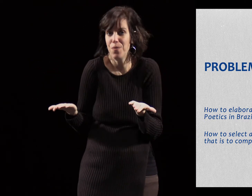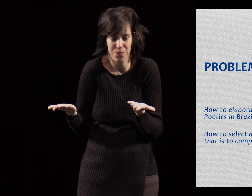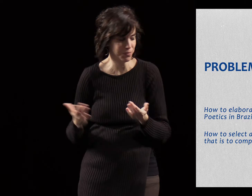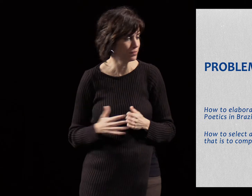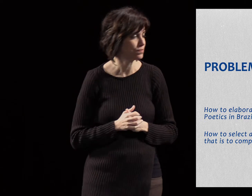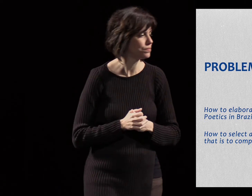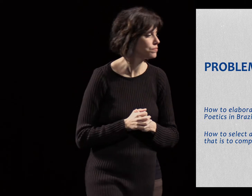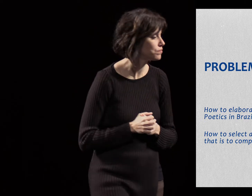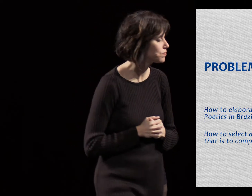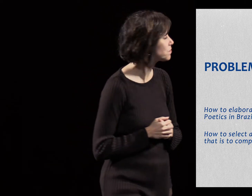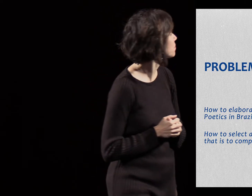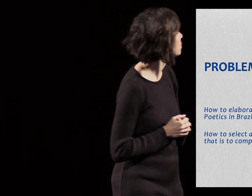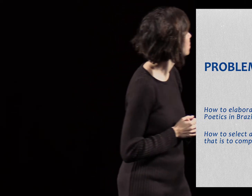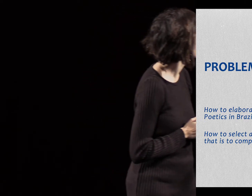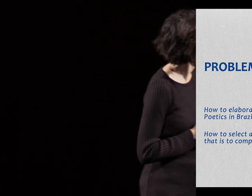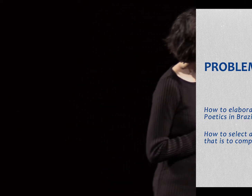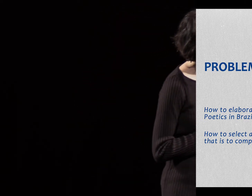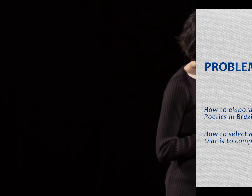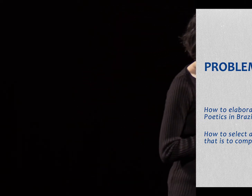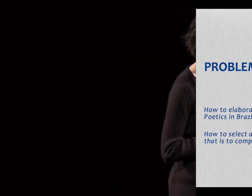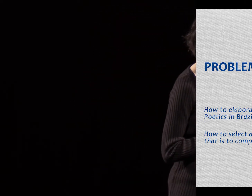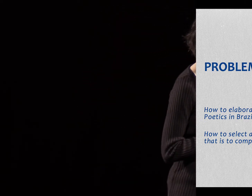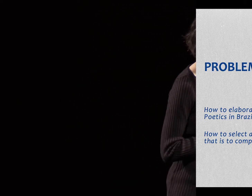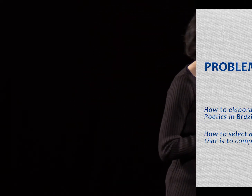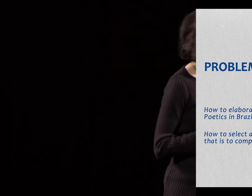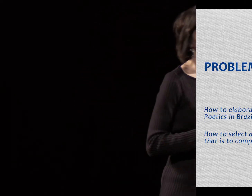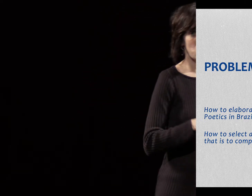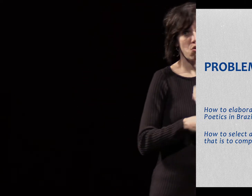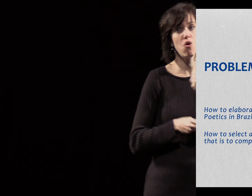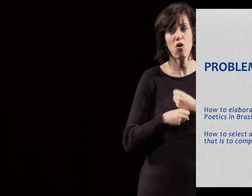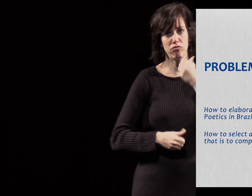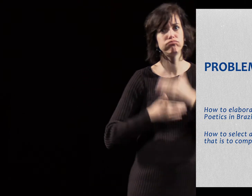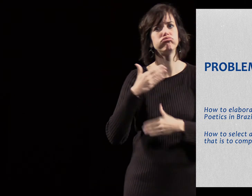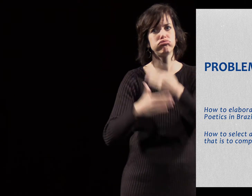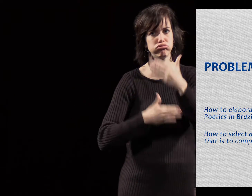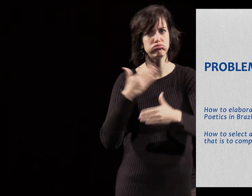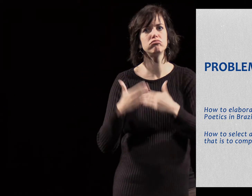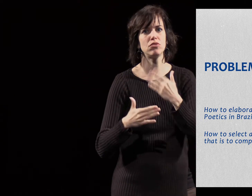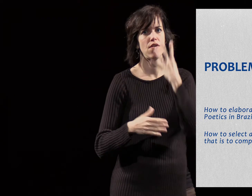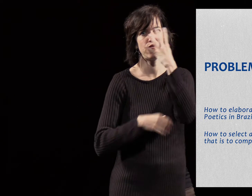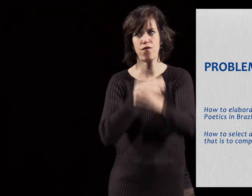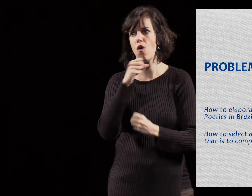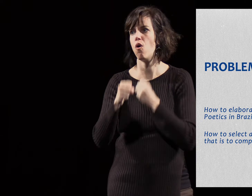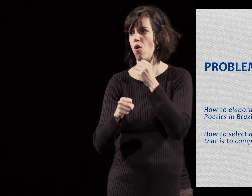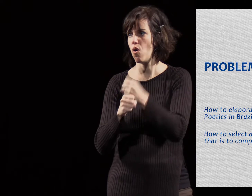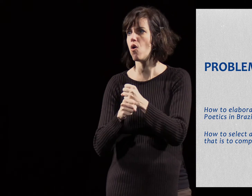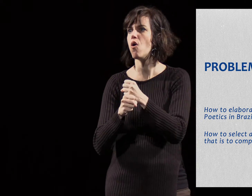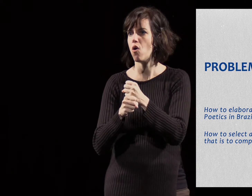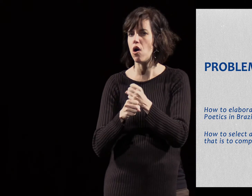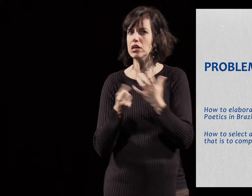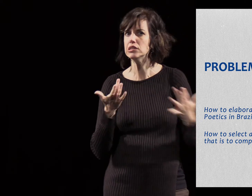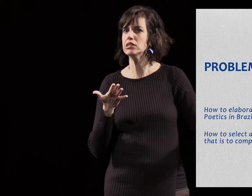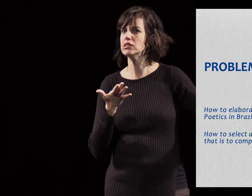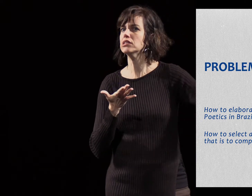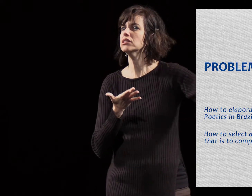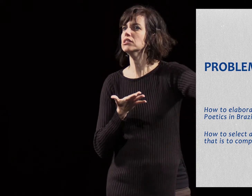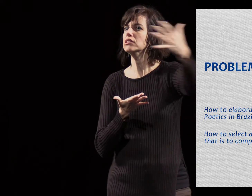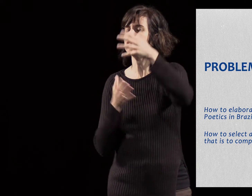so it's difficult to decipher what to pick. In my case, this process took 4 years